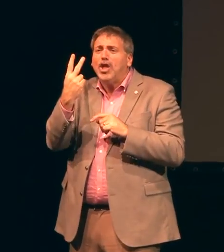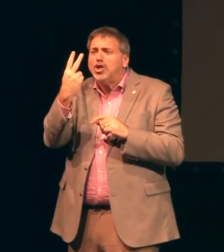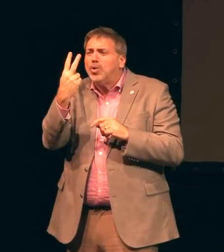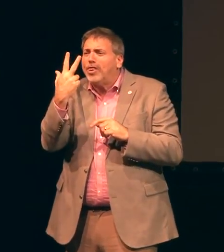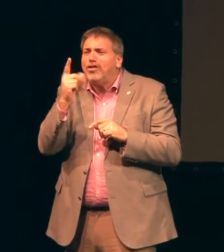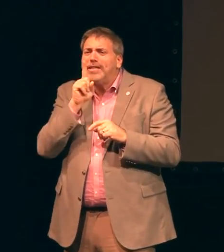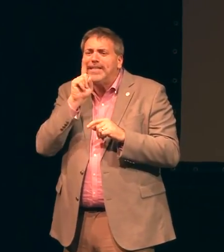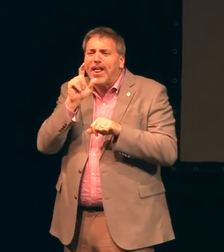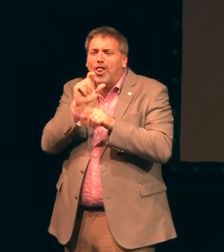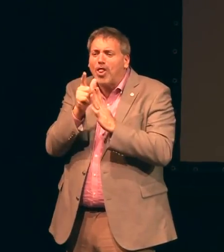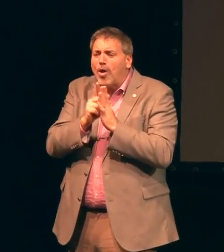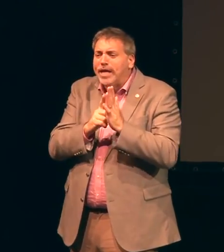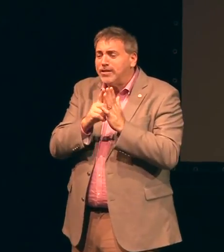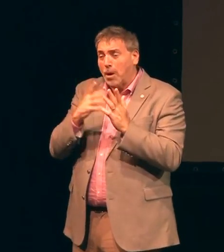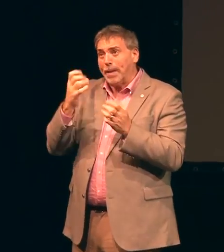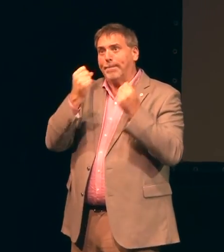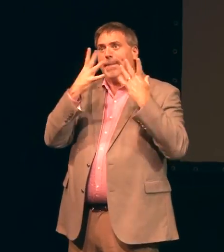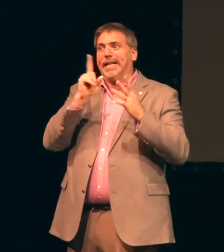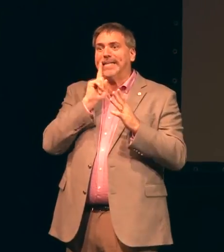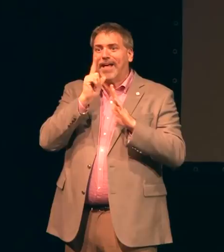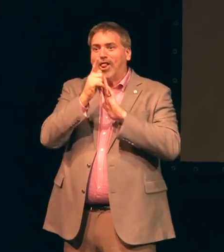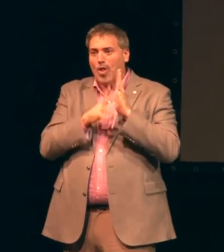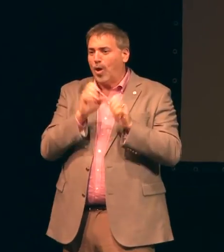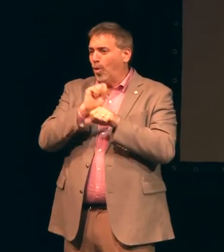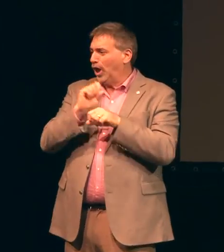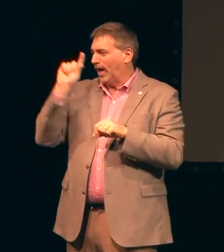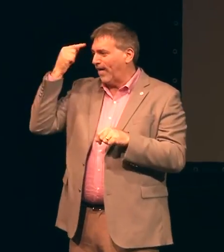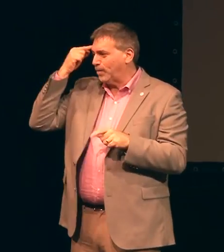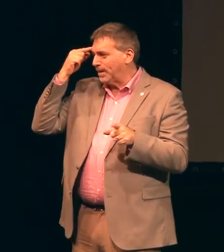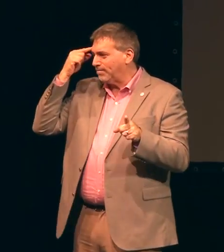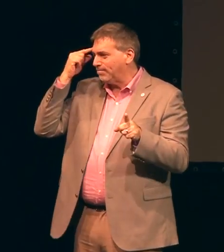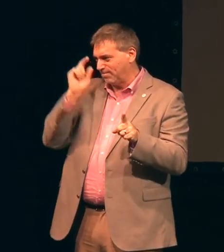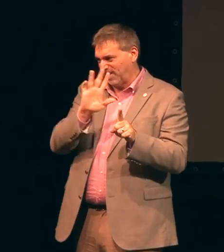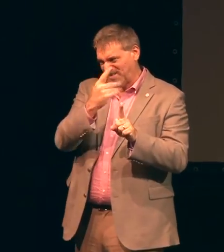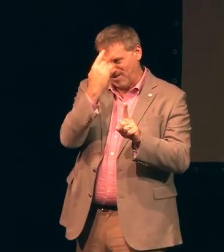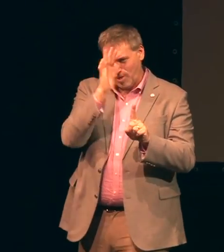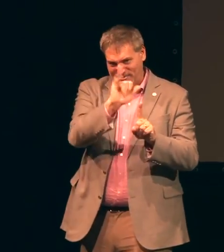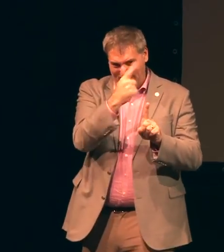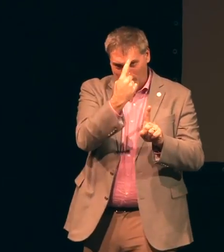Florida, for example, they're, there are many Deaf lawyer that is work for the government,